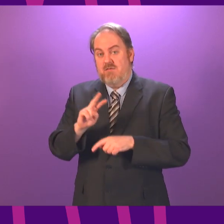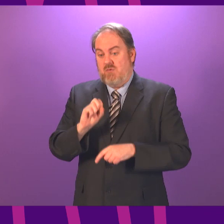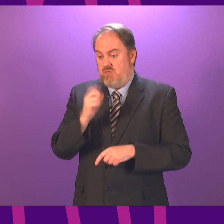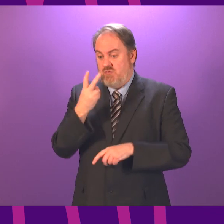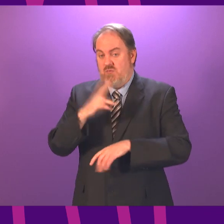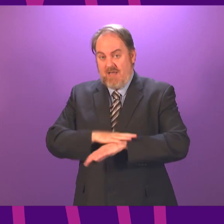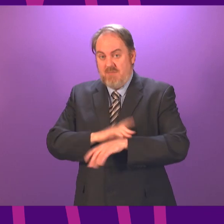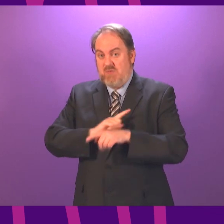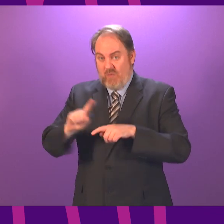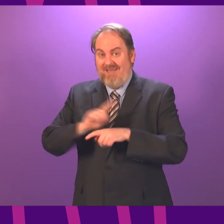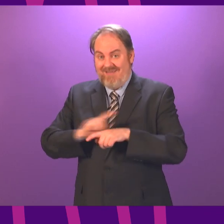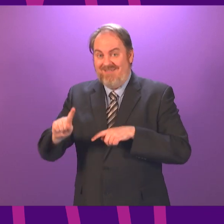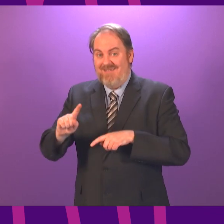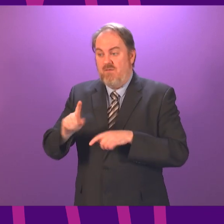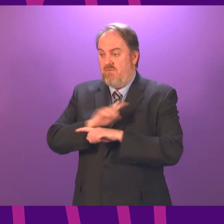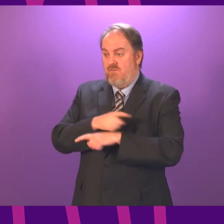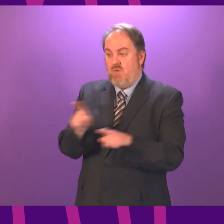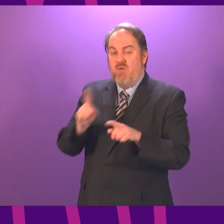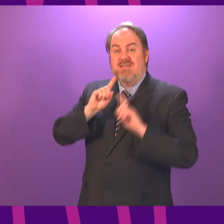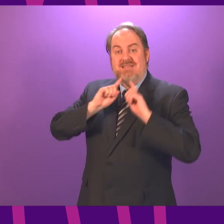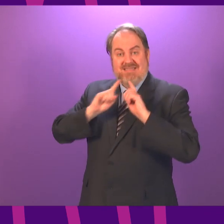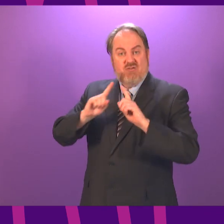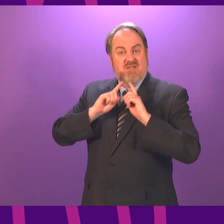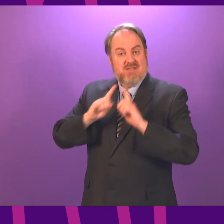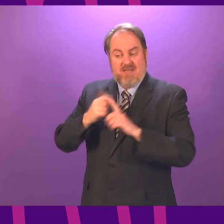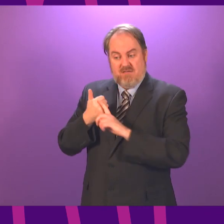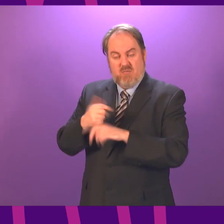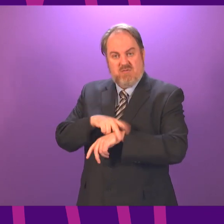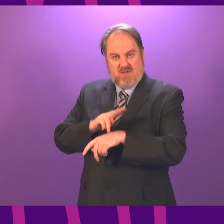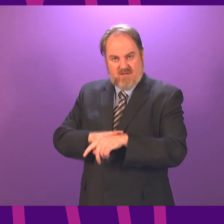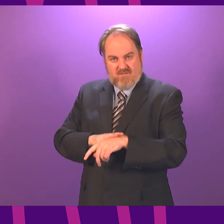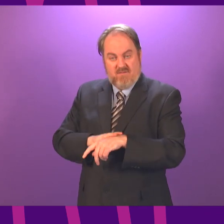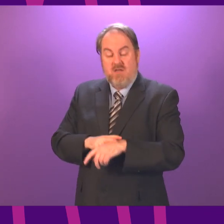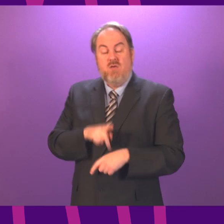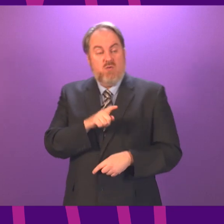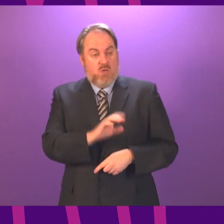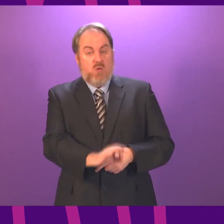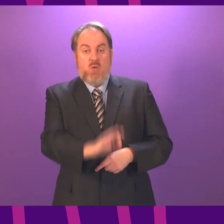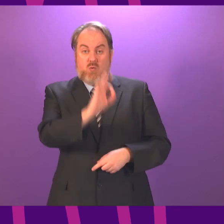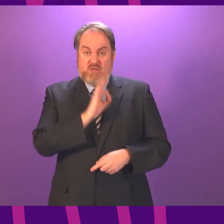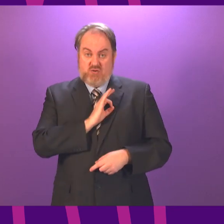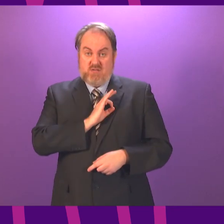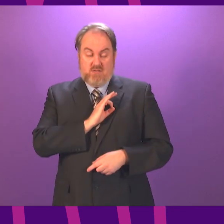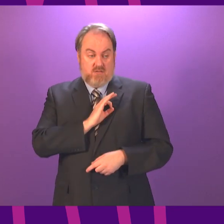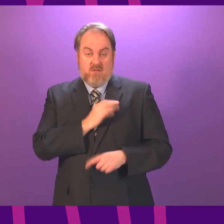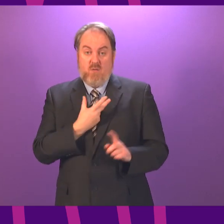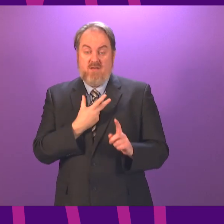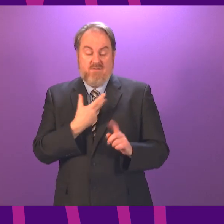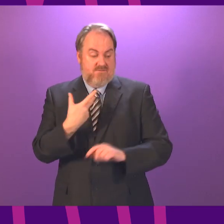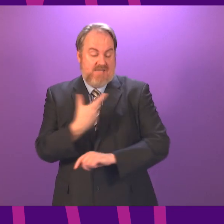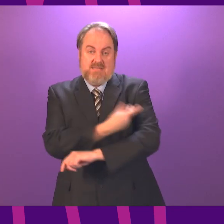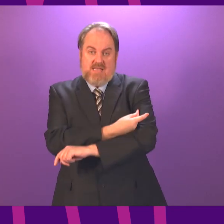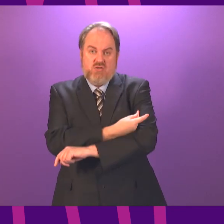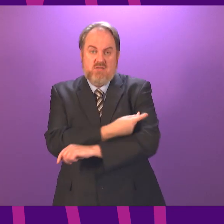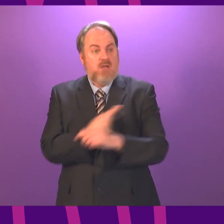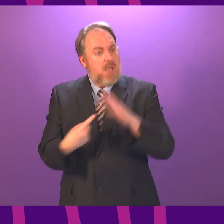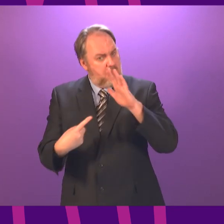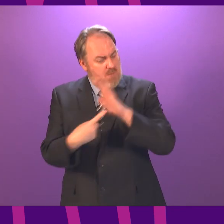It is important to take the points on the issue of vaccination seriously. I know that